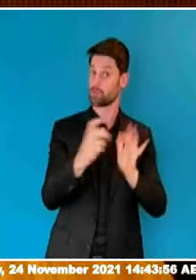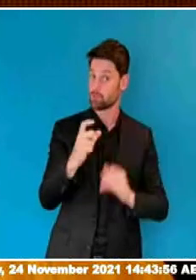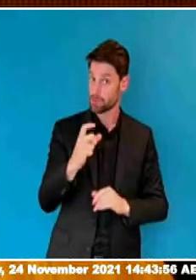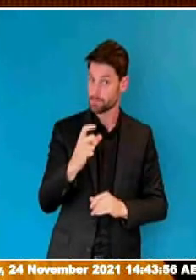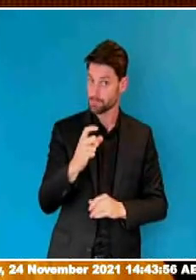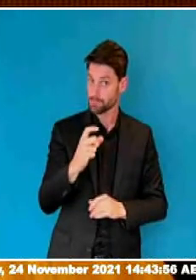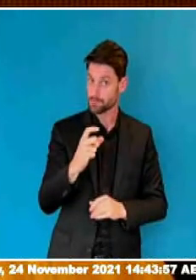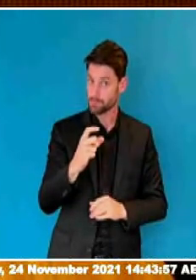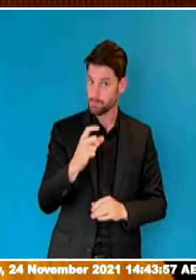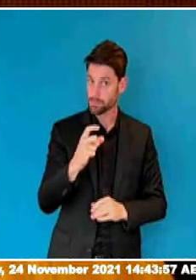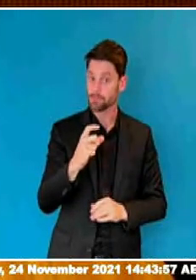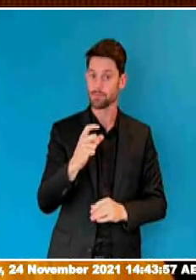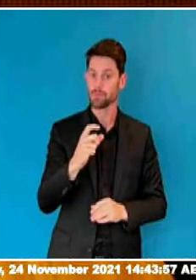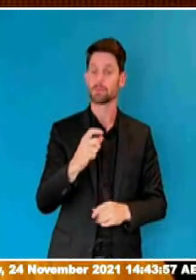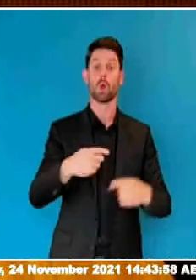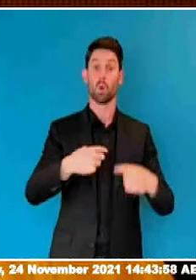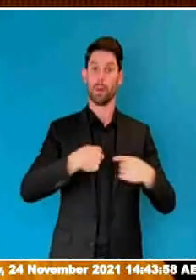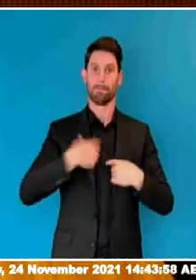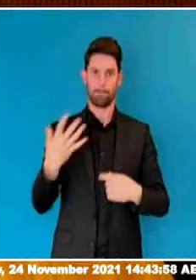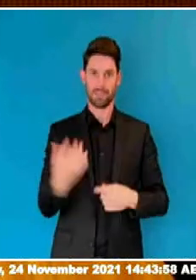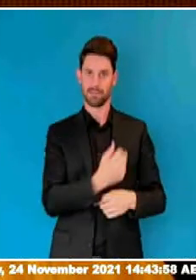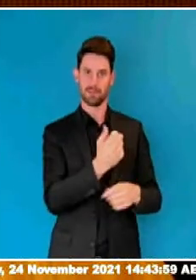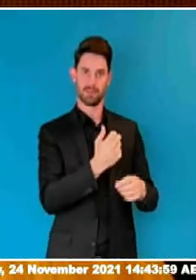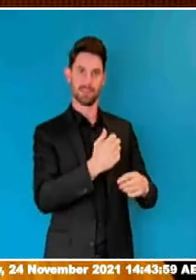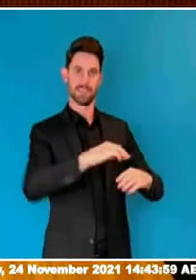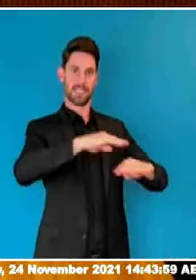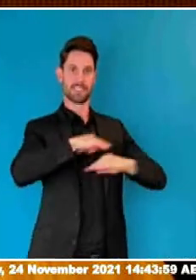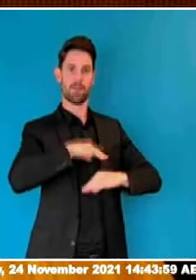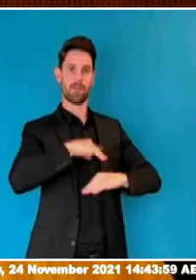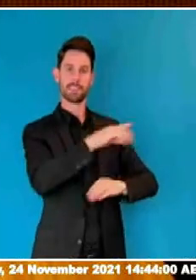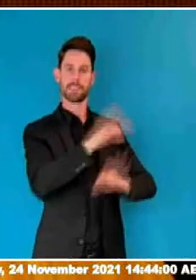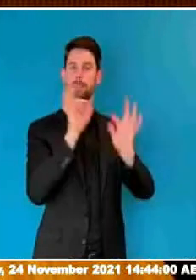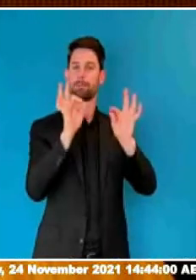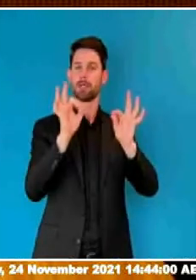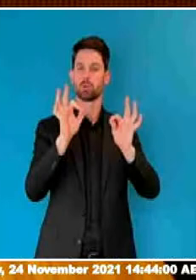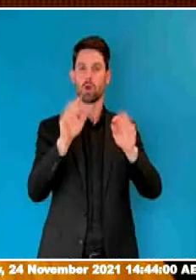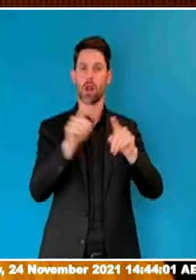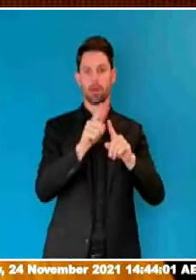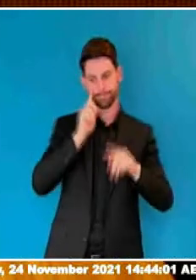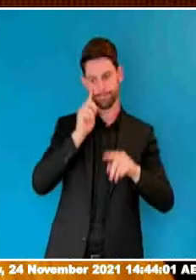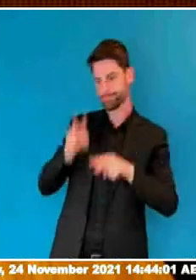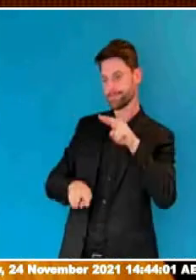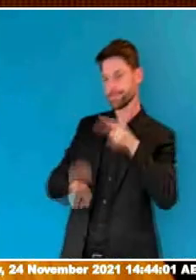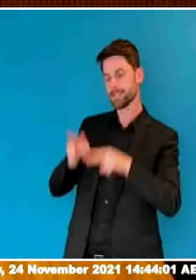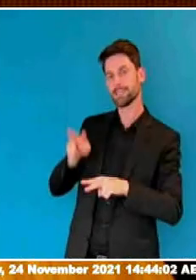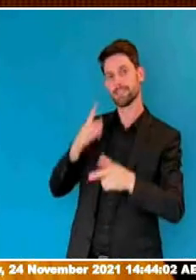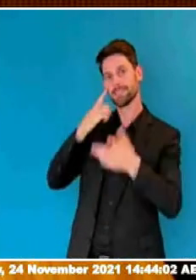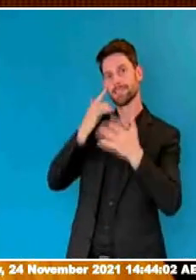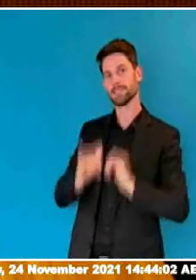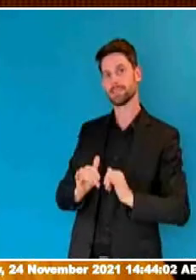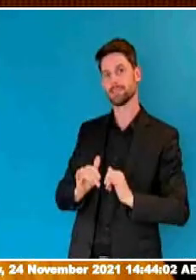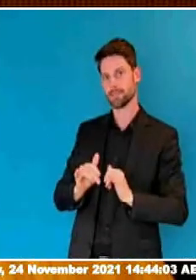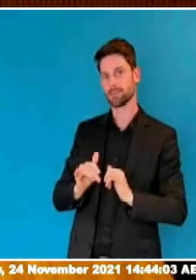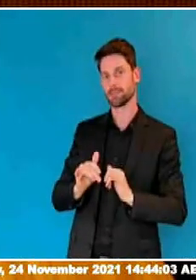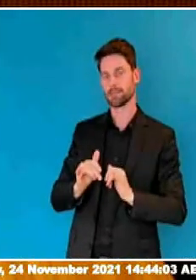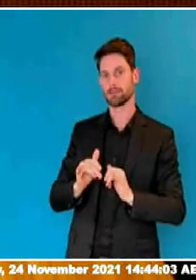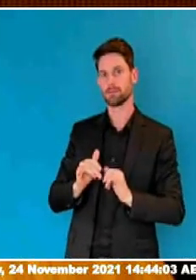for want of a better term, a test that must be applied, and a statement made either to or